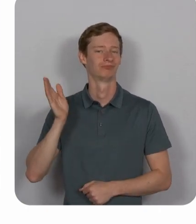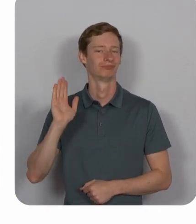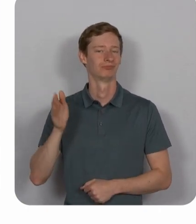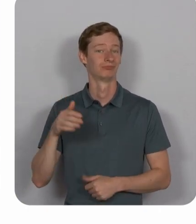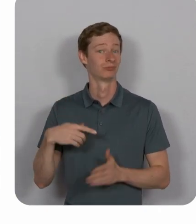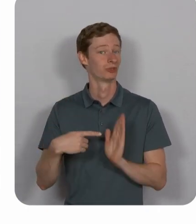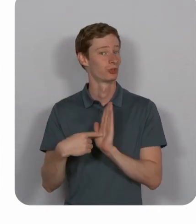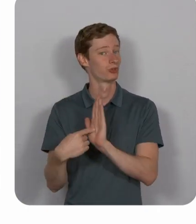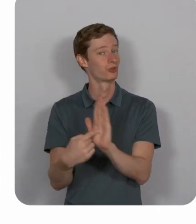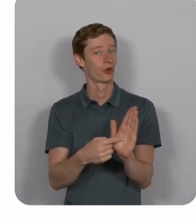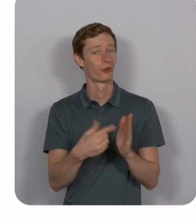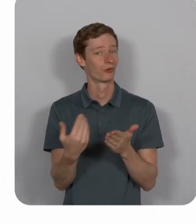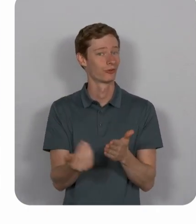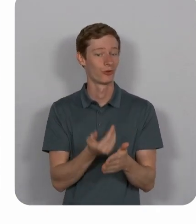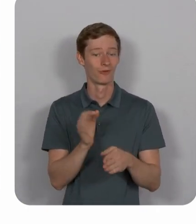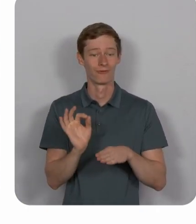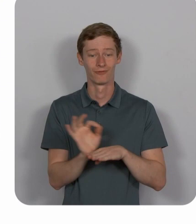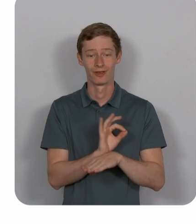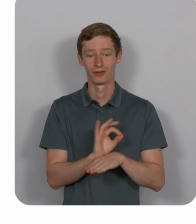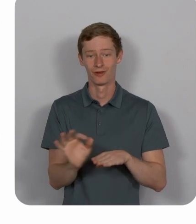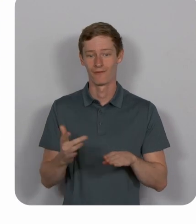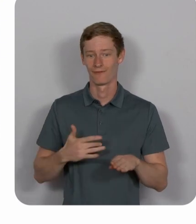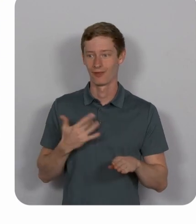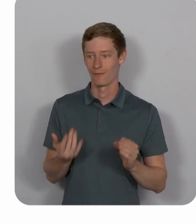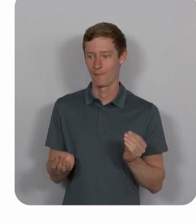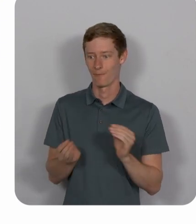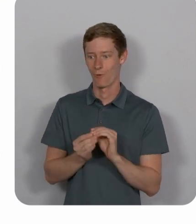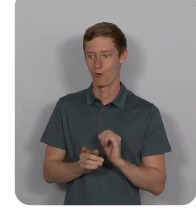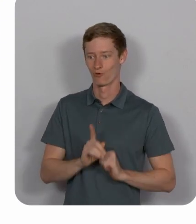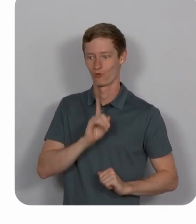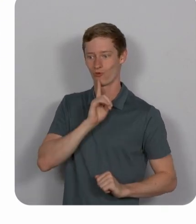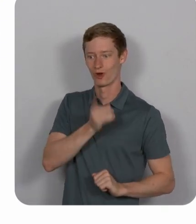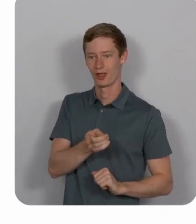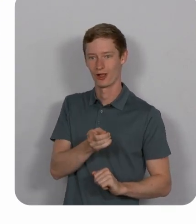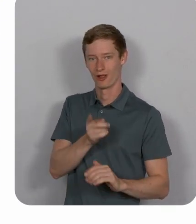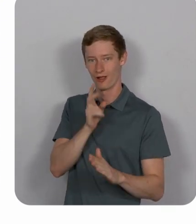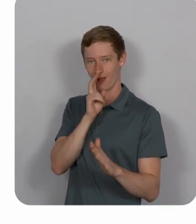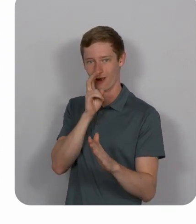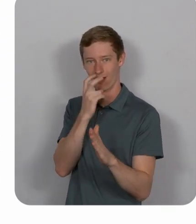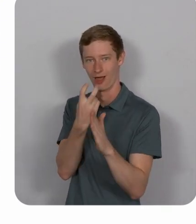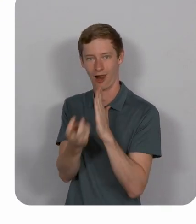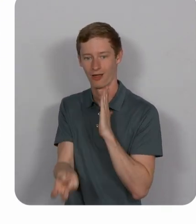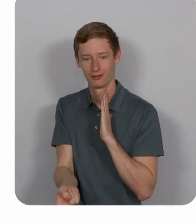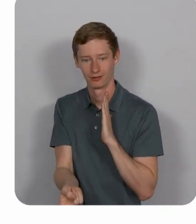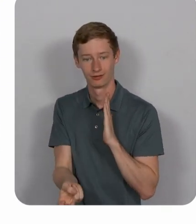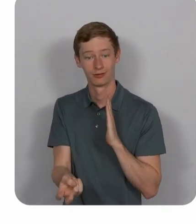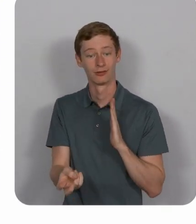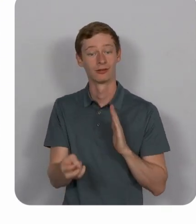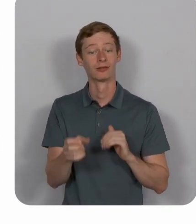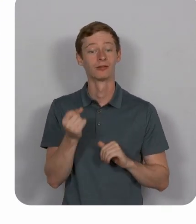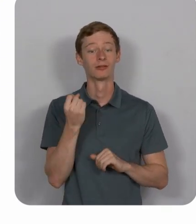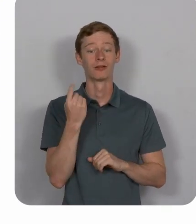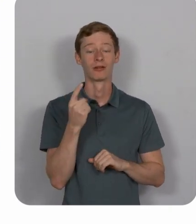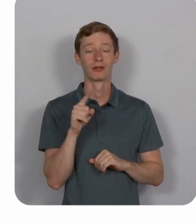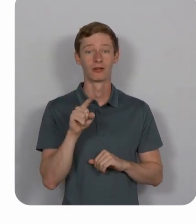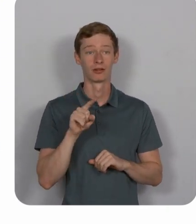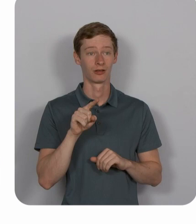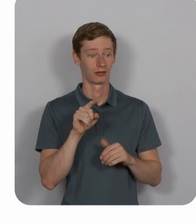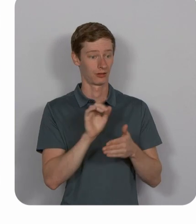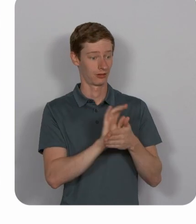that brings more realism into your creation. We all recognize the unique frustrations of animating a 3D character.